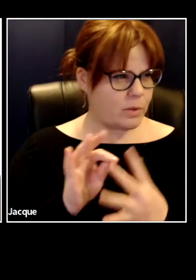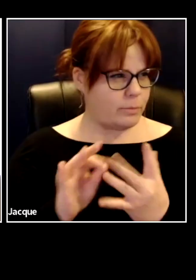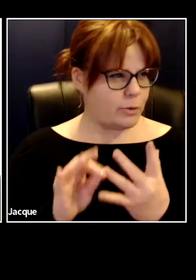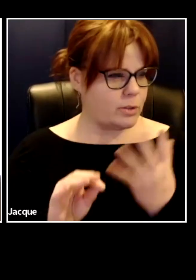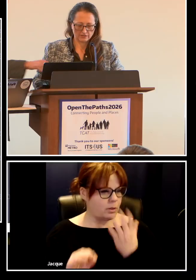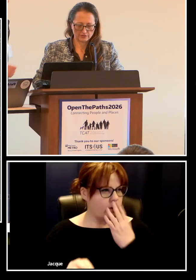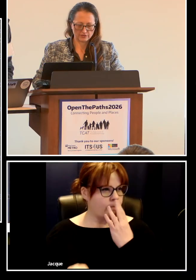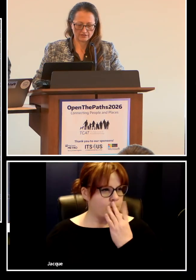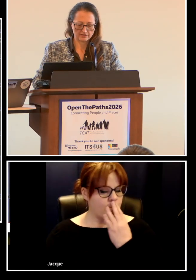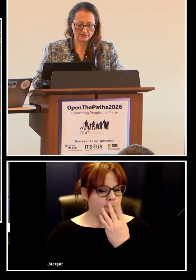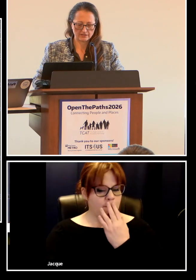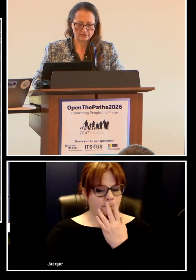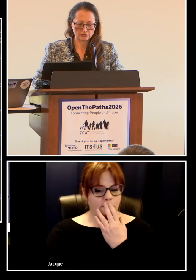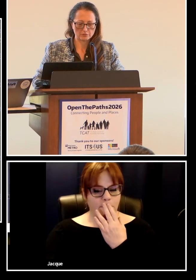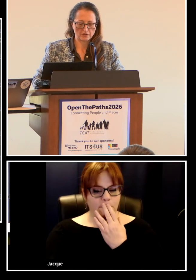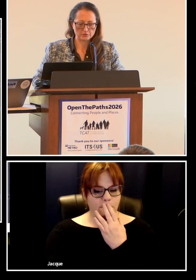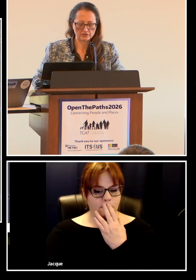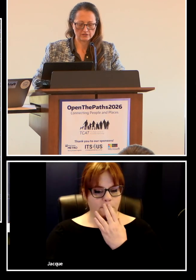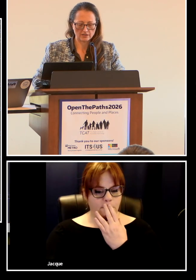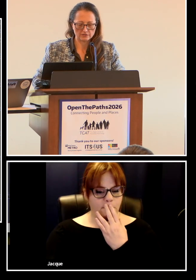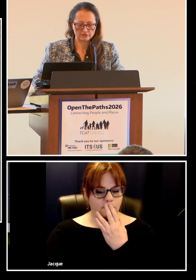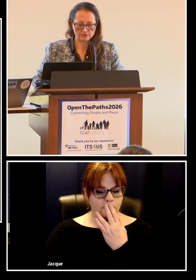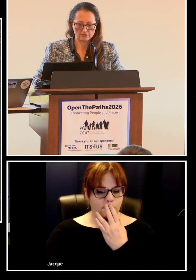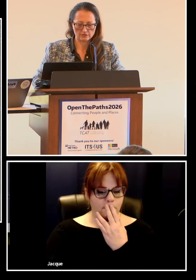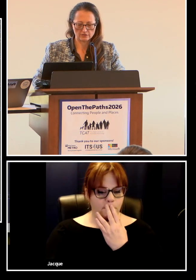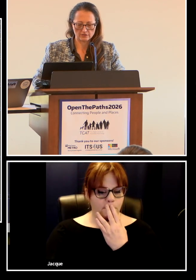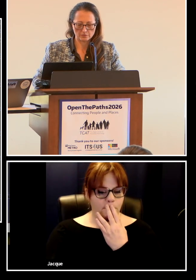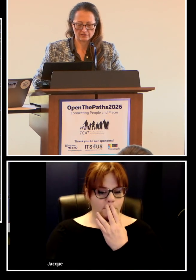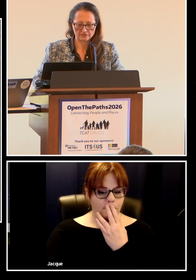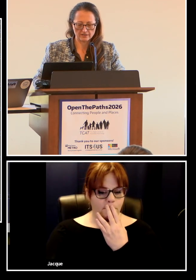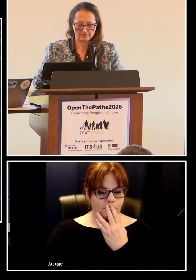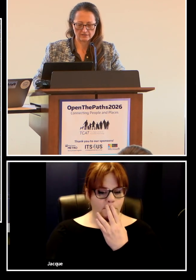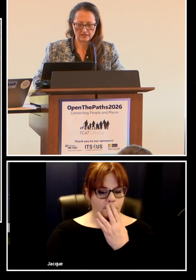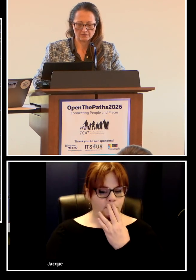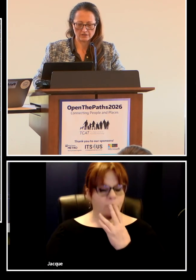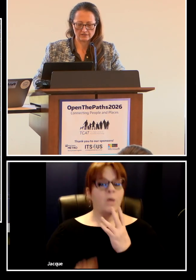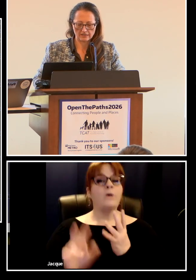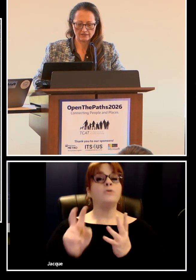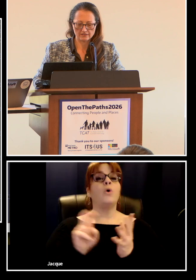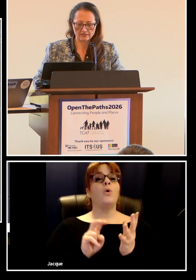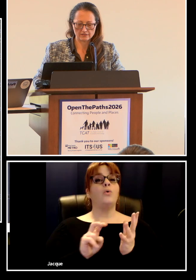Oh yeah. So you can see that the trip option allows you to specify the time and date that